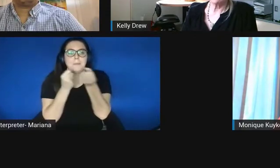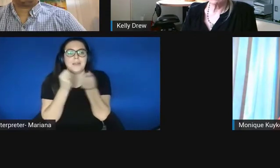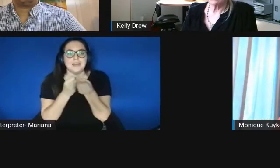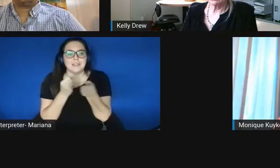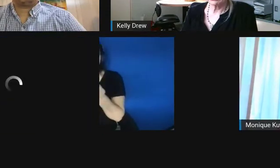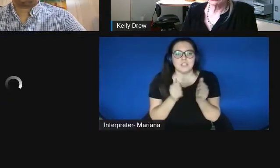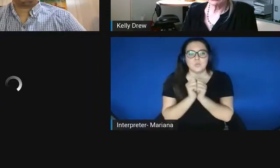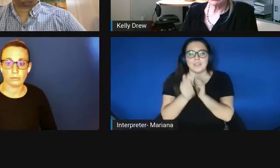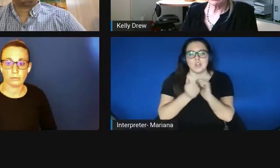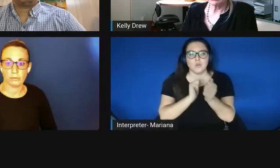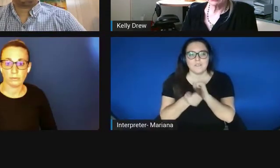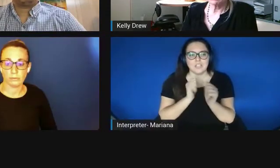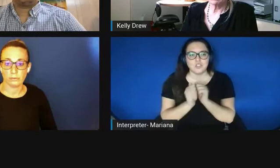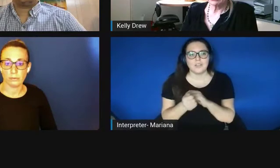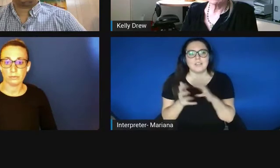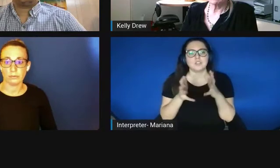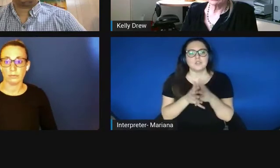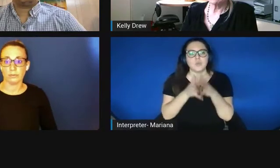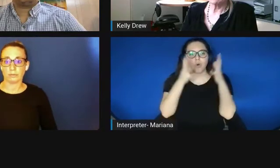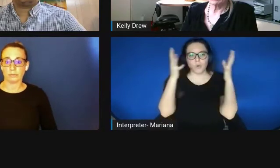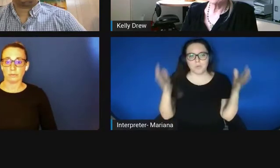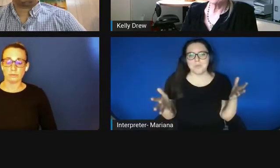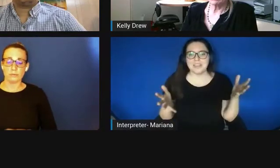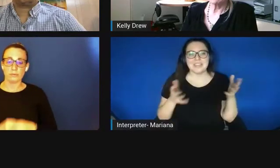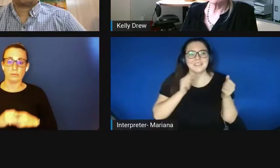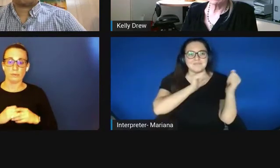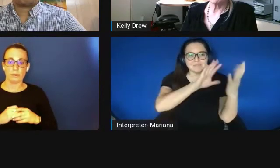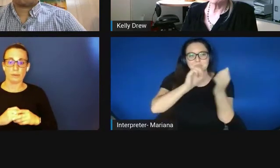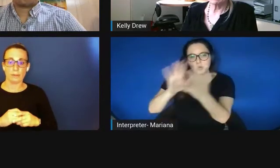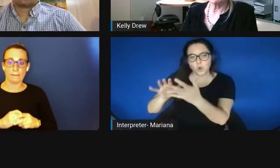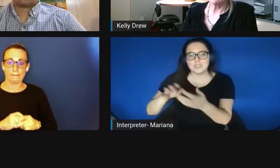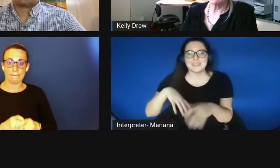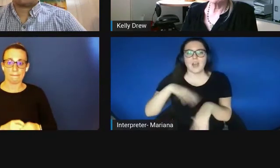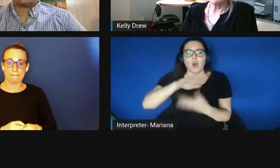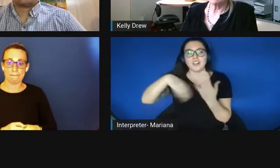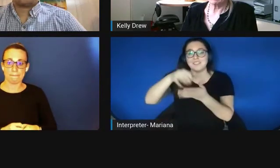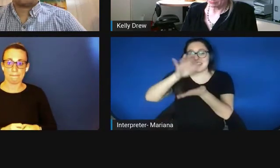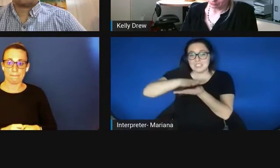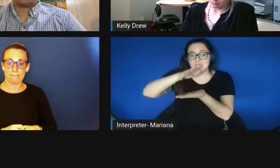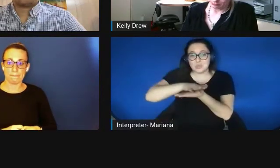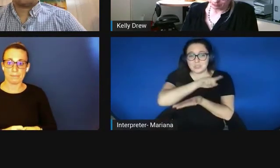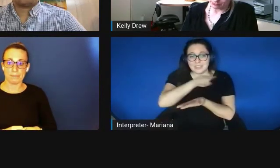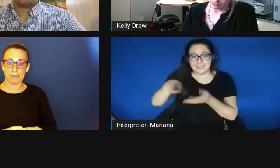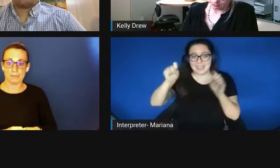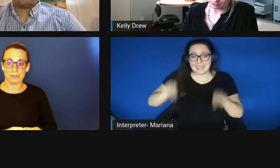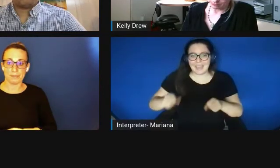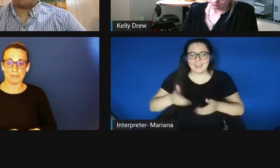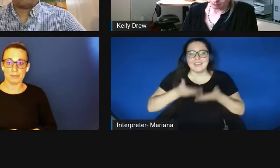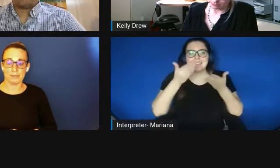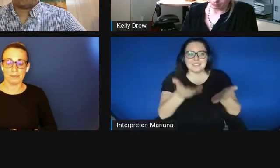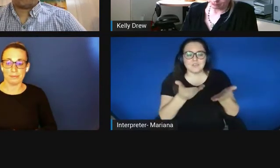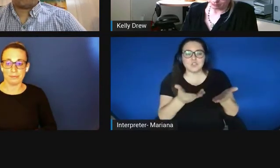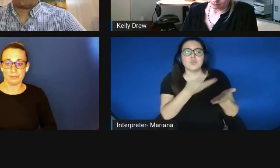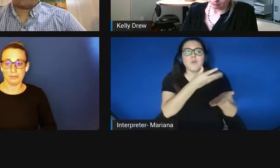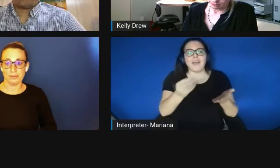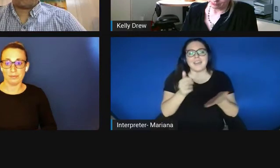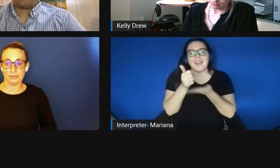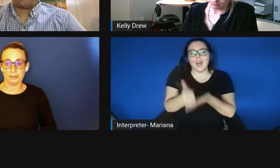There's so many ways that these institutions can contribute to and help drive us forward in thinking,